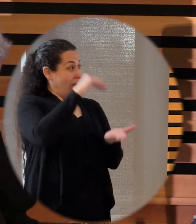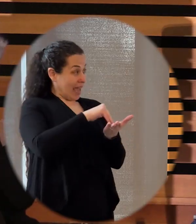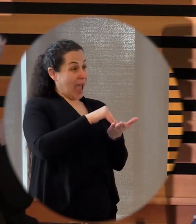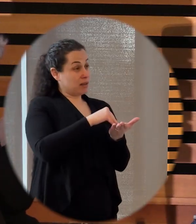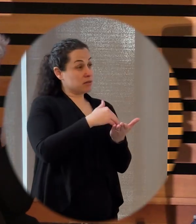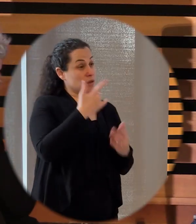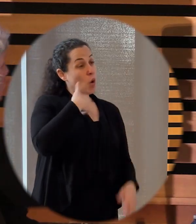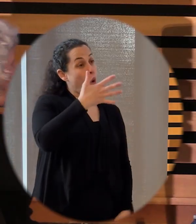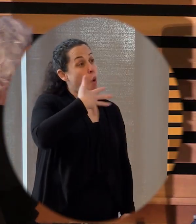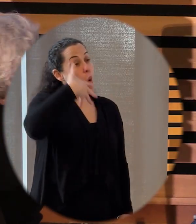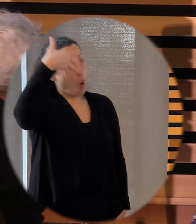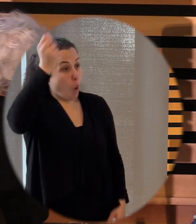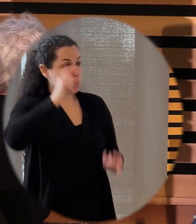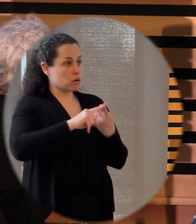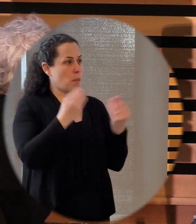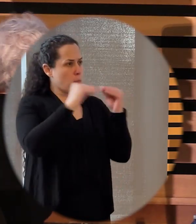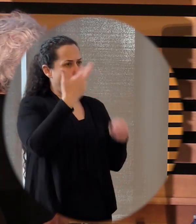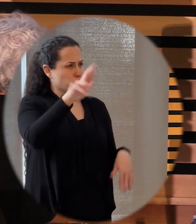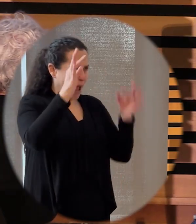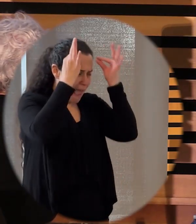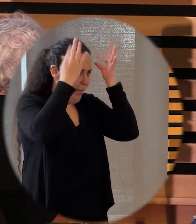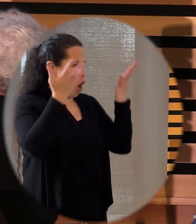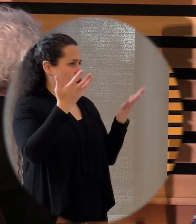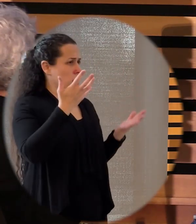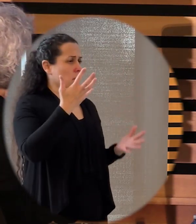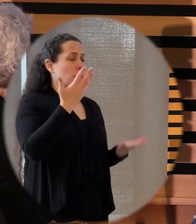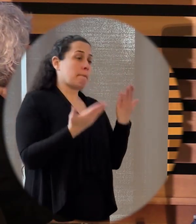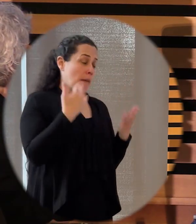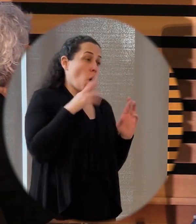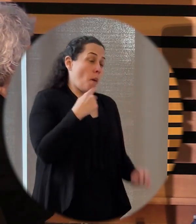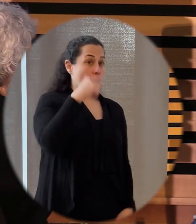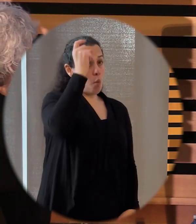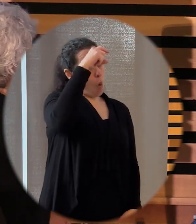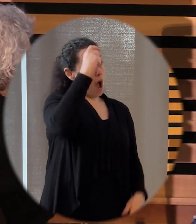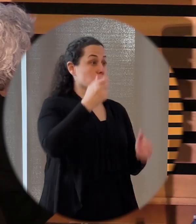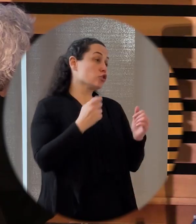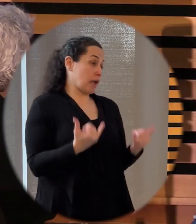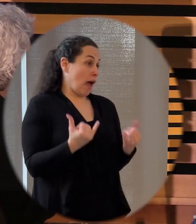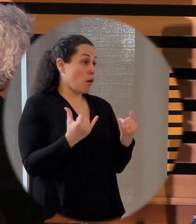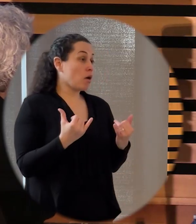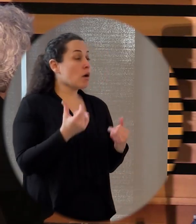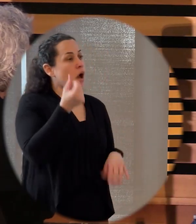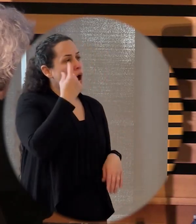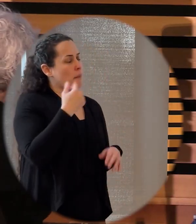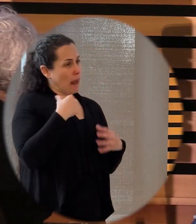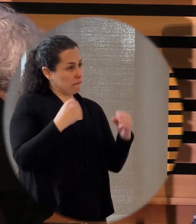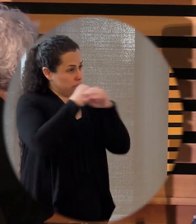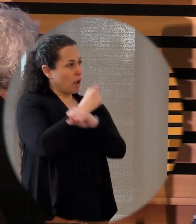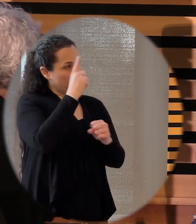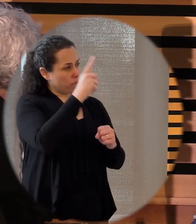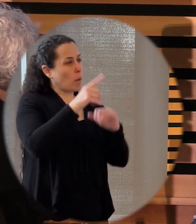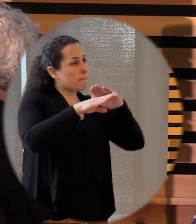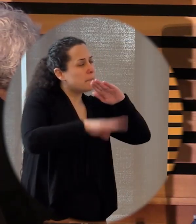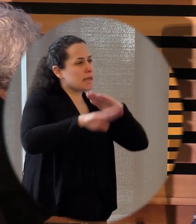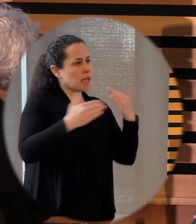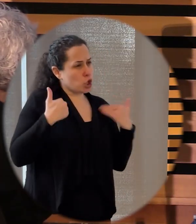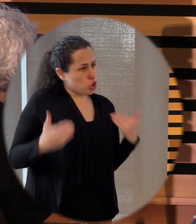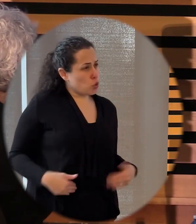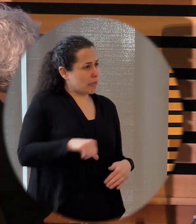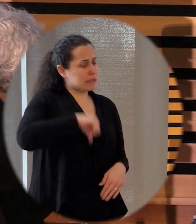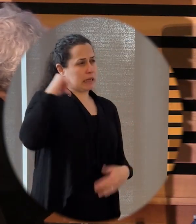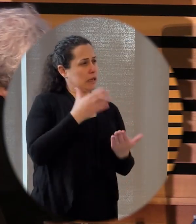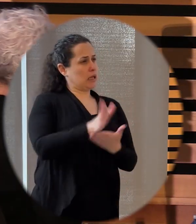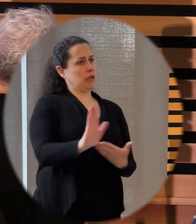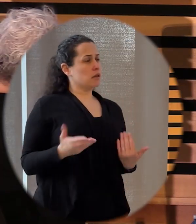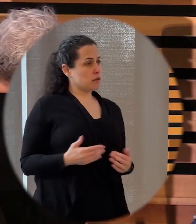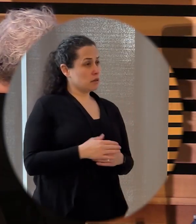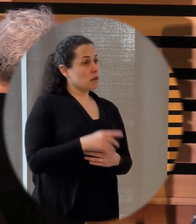older and grayer, hopefully a lot wiser, fighting again for a basic human dignity. Because think,